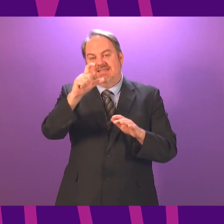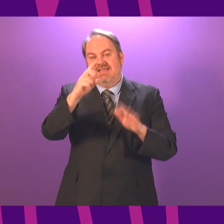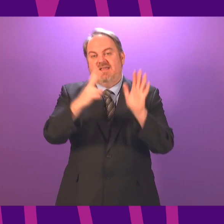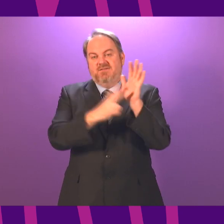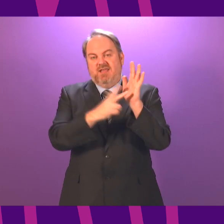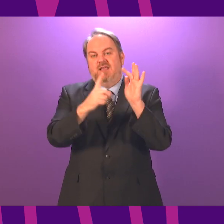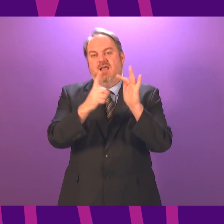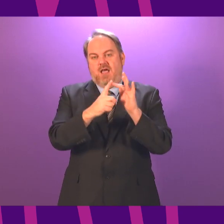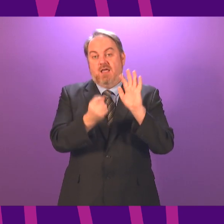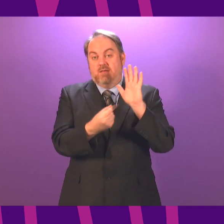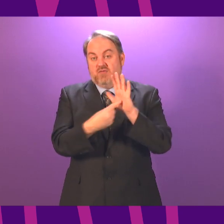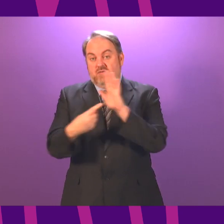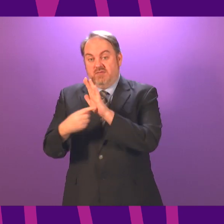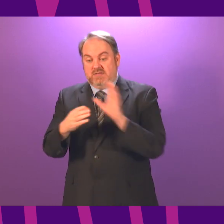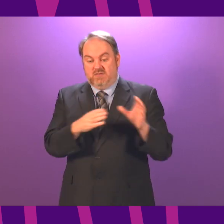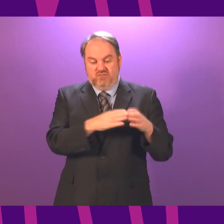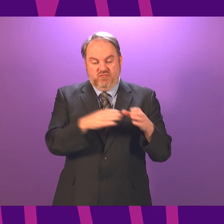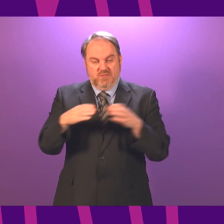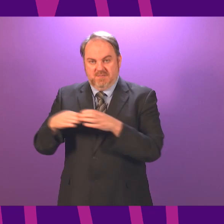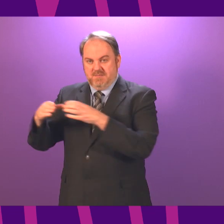worried about the potential for strict interpretation of those recommendations. A